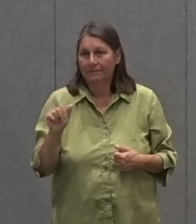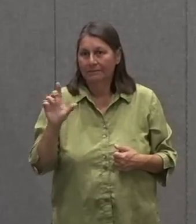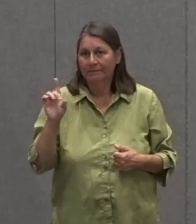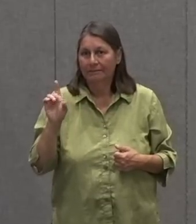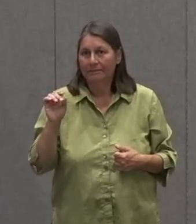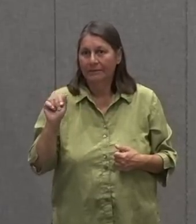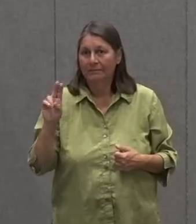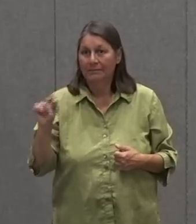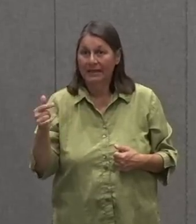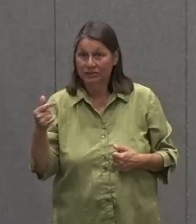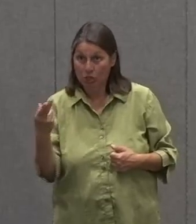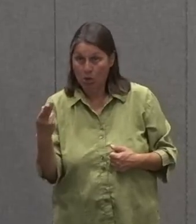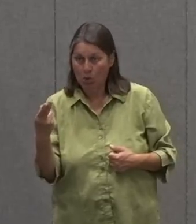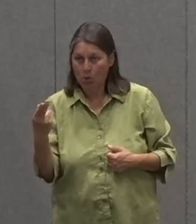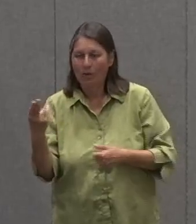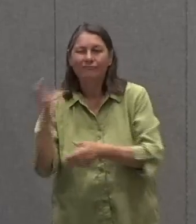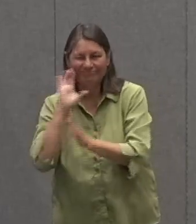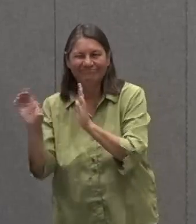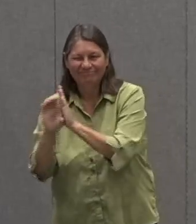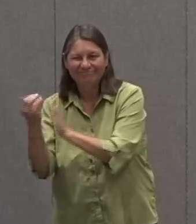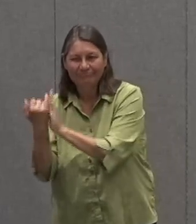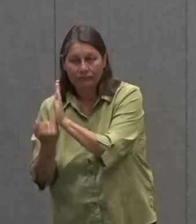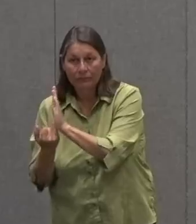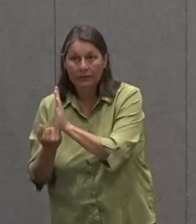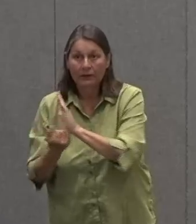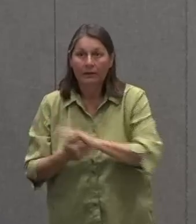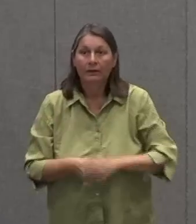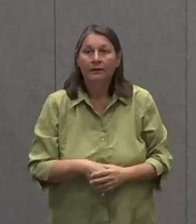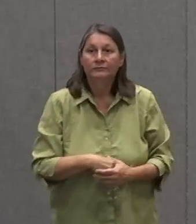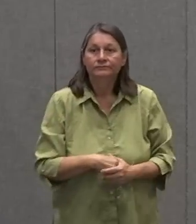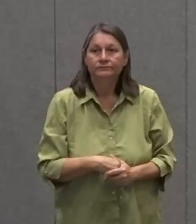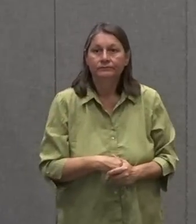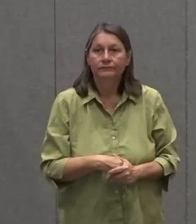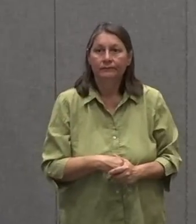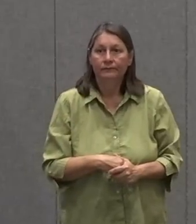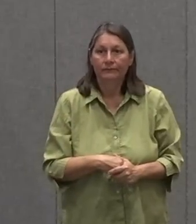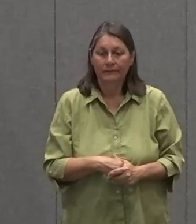and it is published by Henry Holt Company,